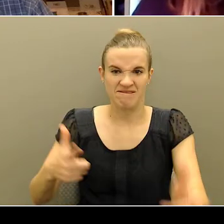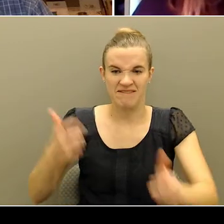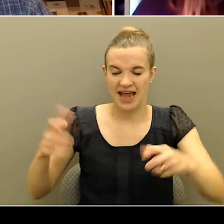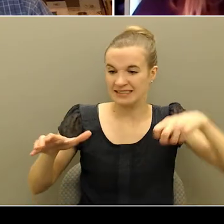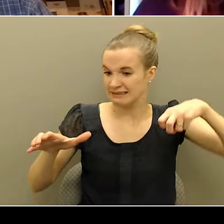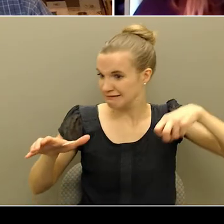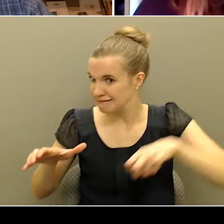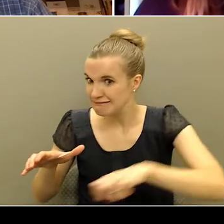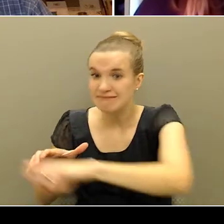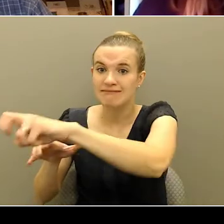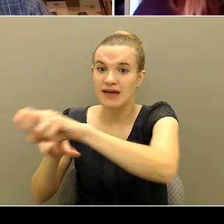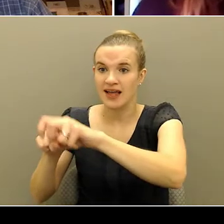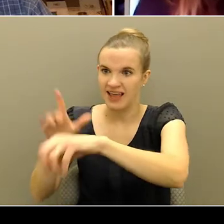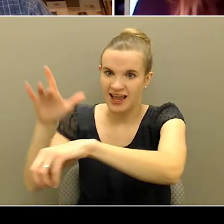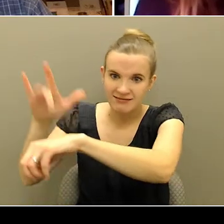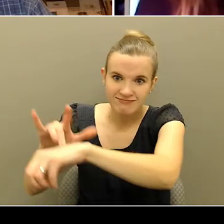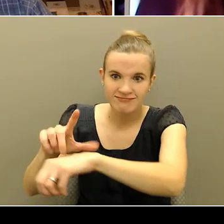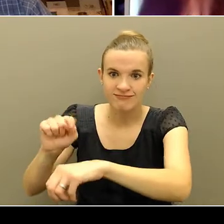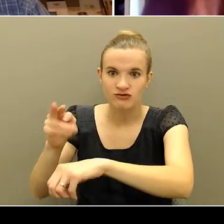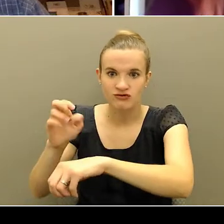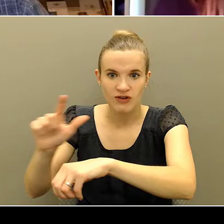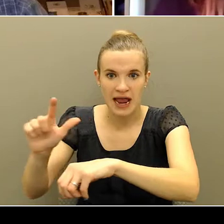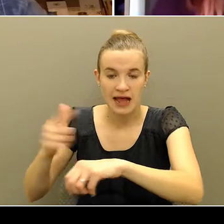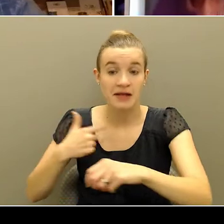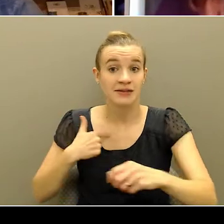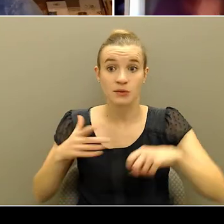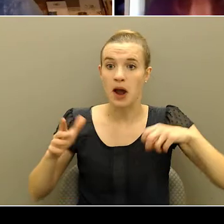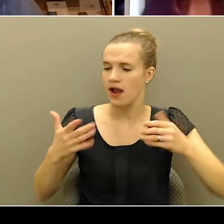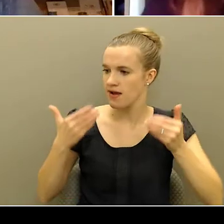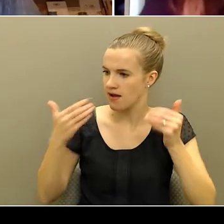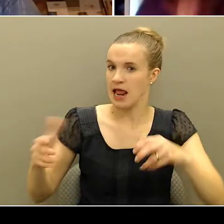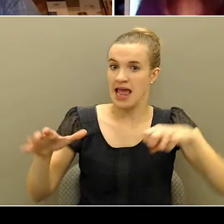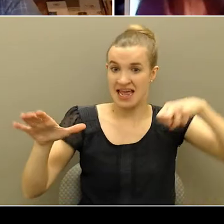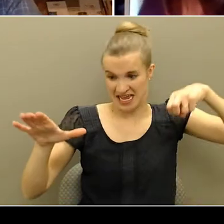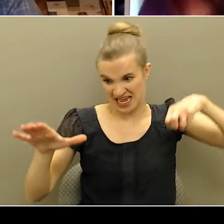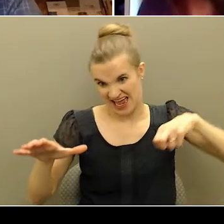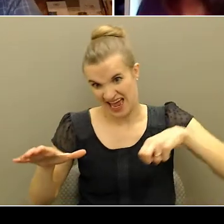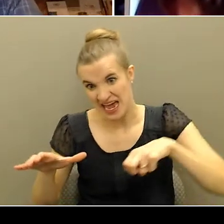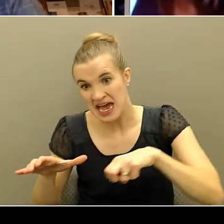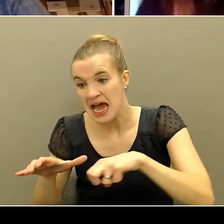it about 80% of the way and then the chair just hit a soft spot and just